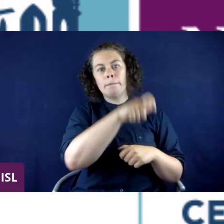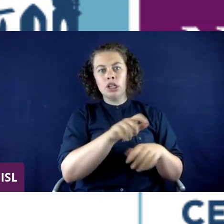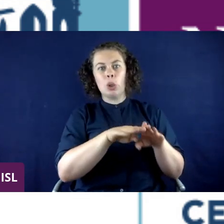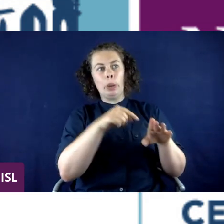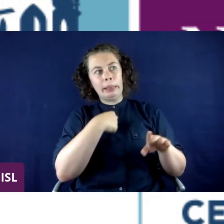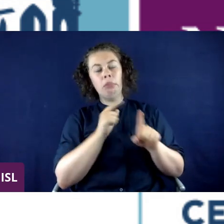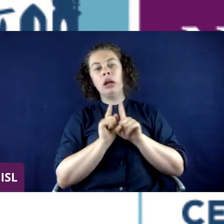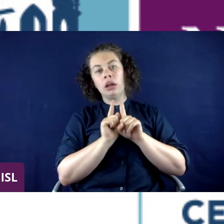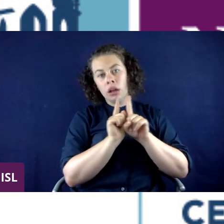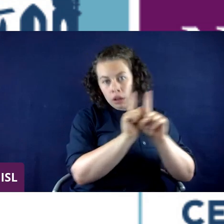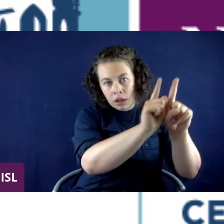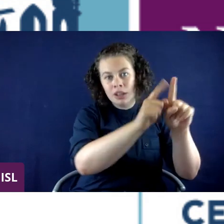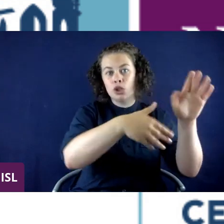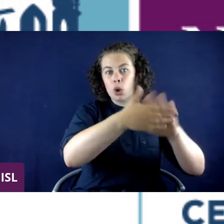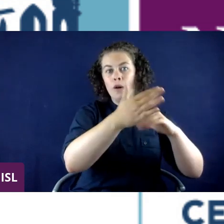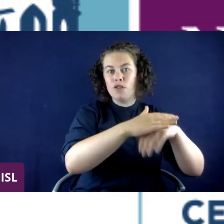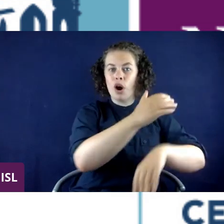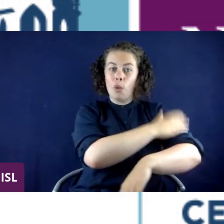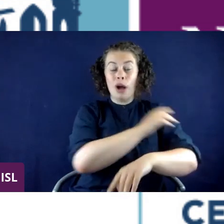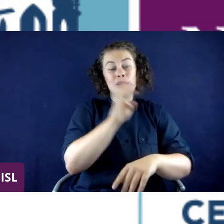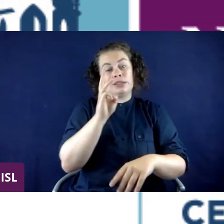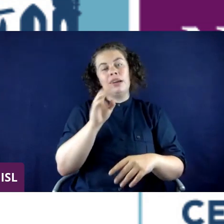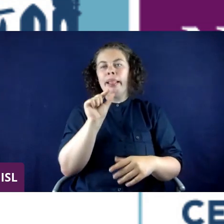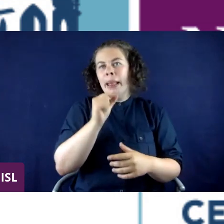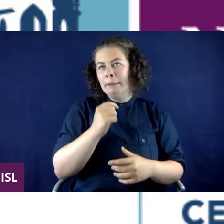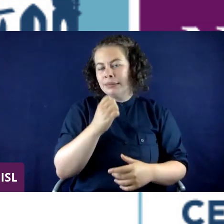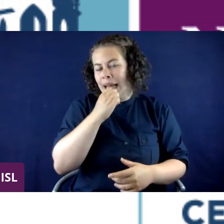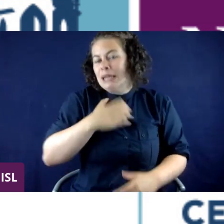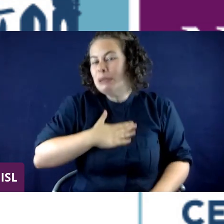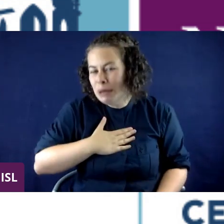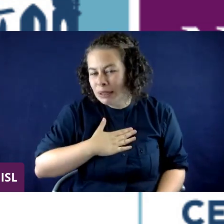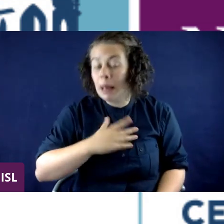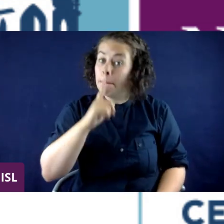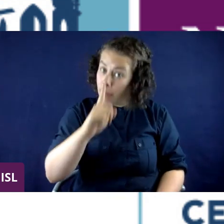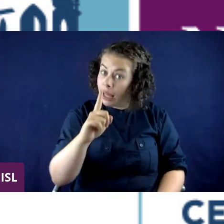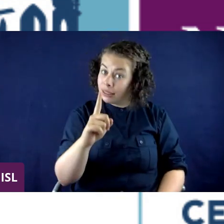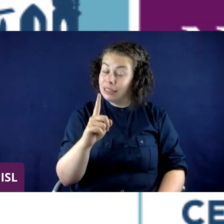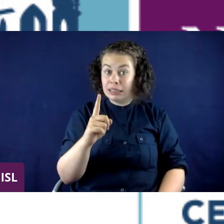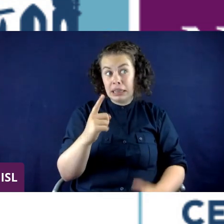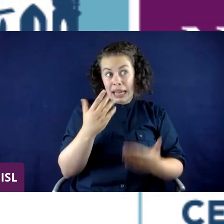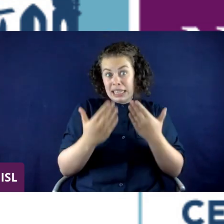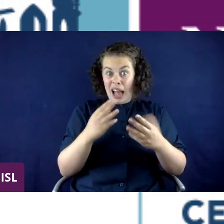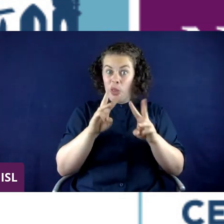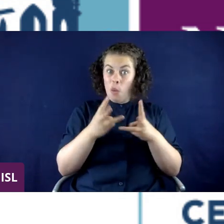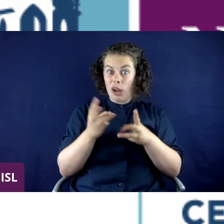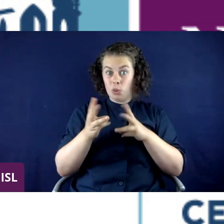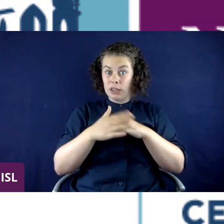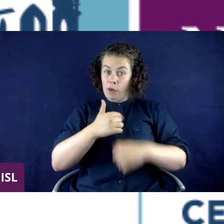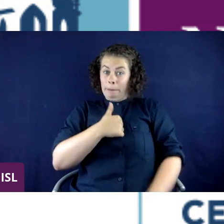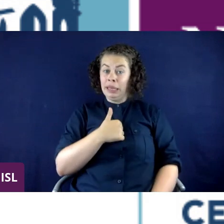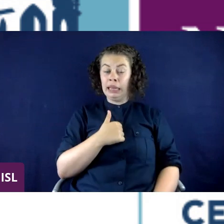ensure I was with somebody. That is partly an excuse but that is how things go.